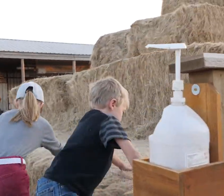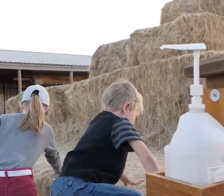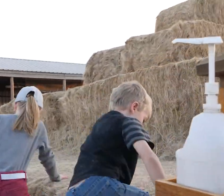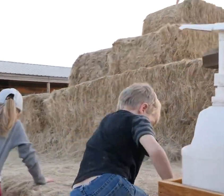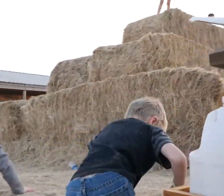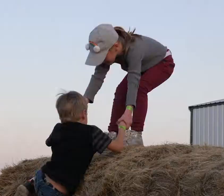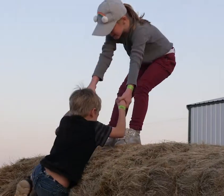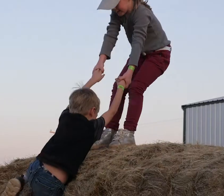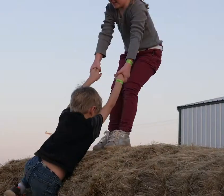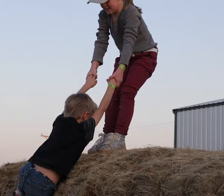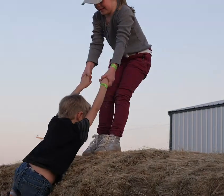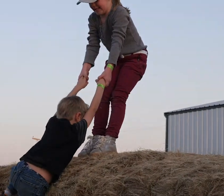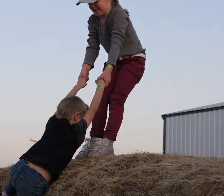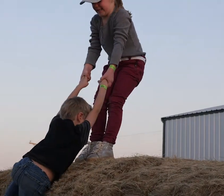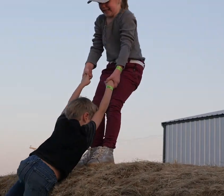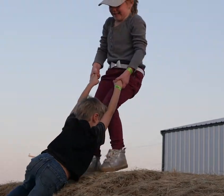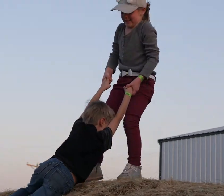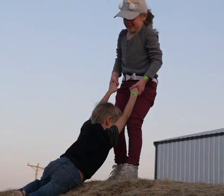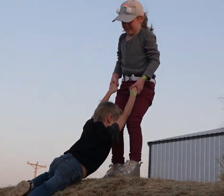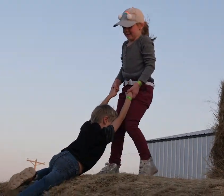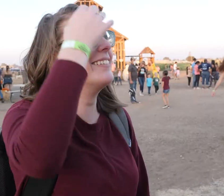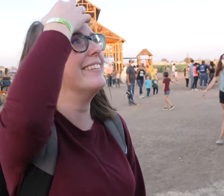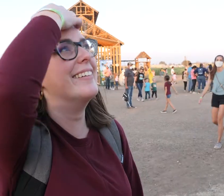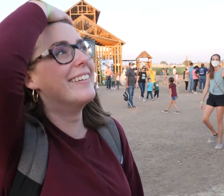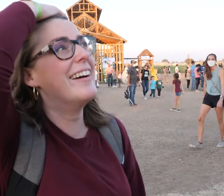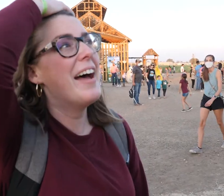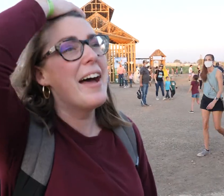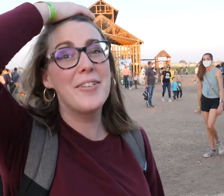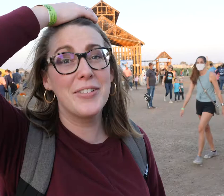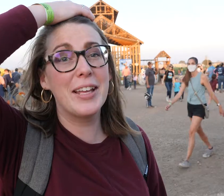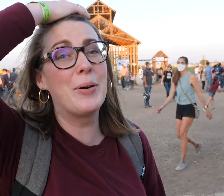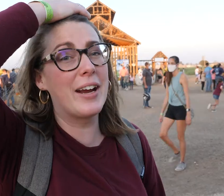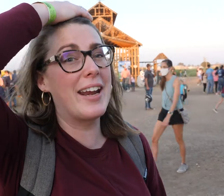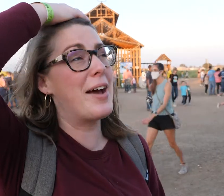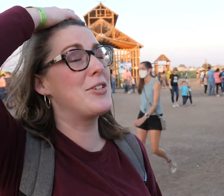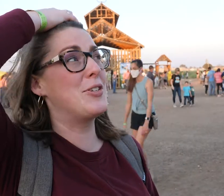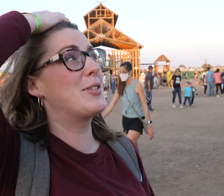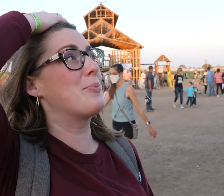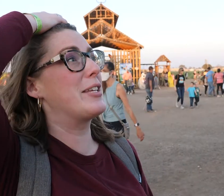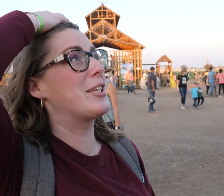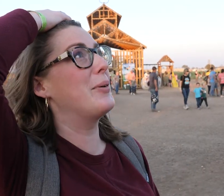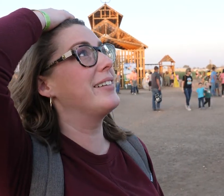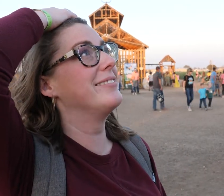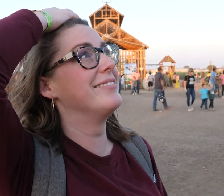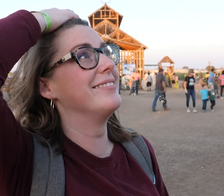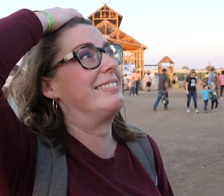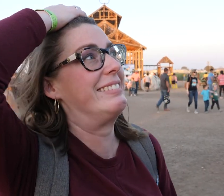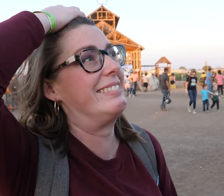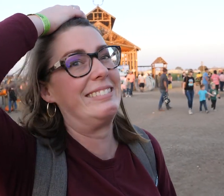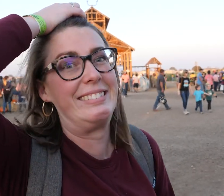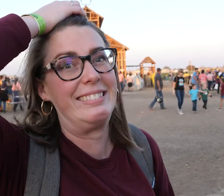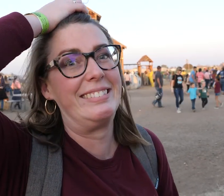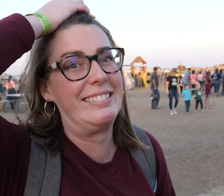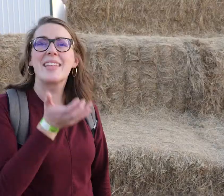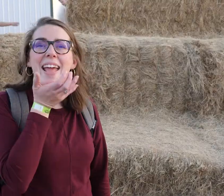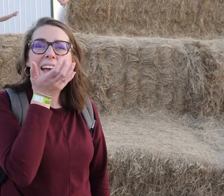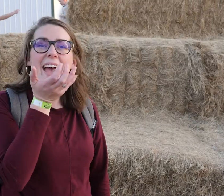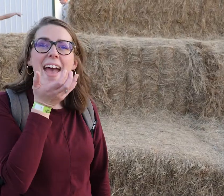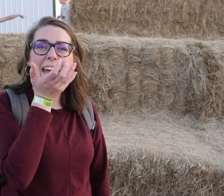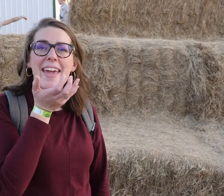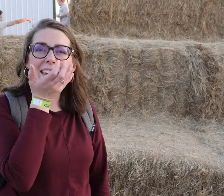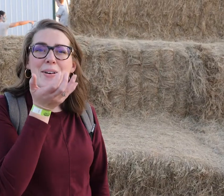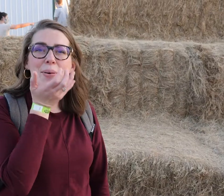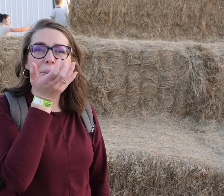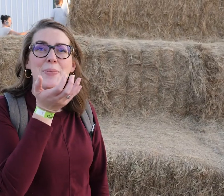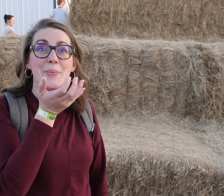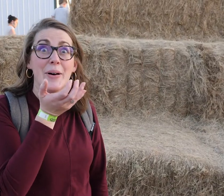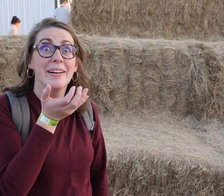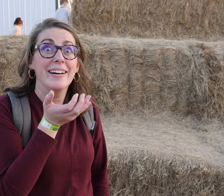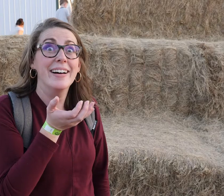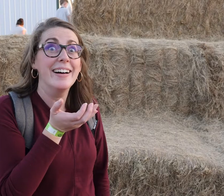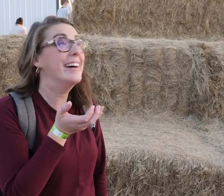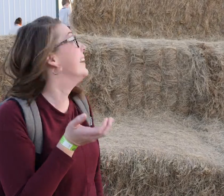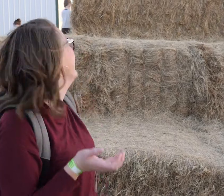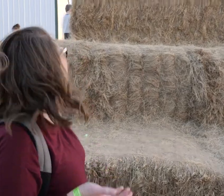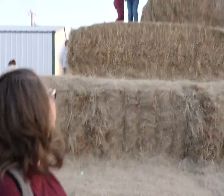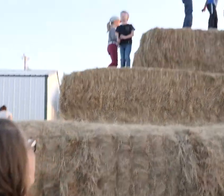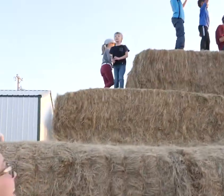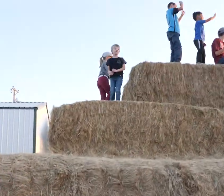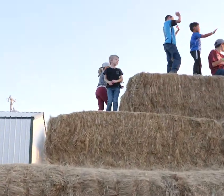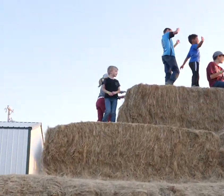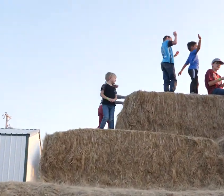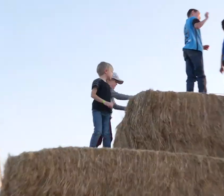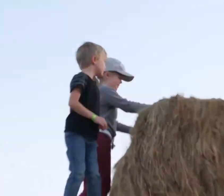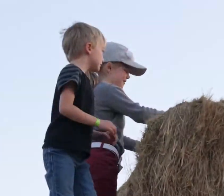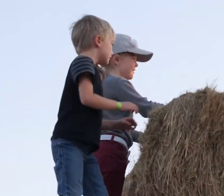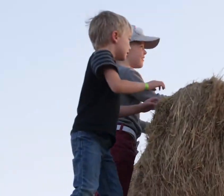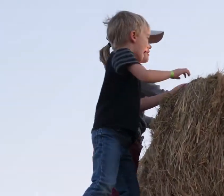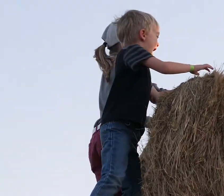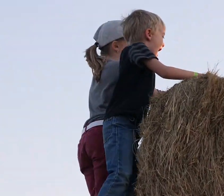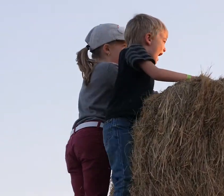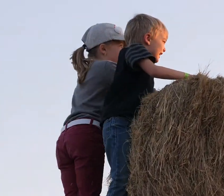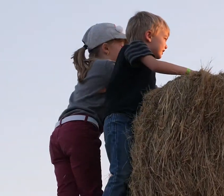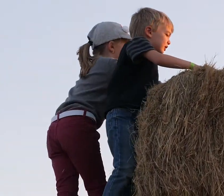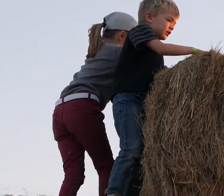I feel like we're going to have to do some rescuing.